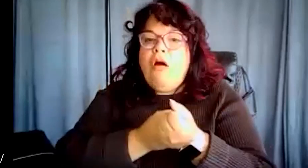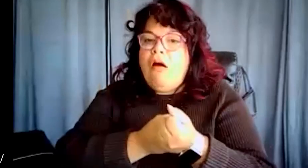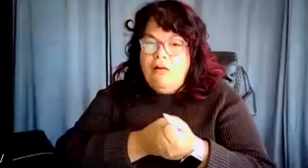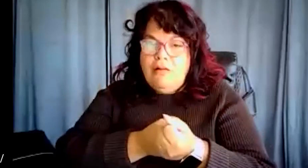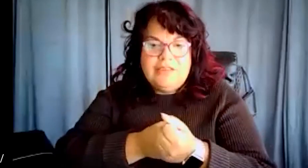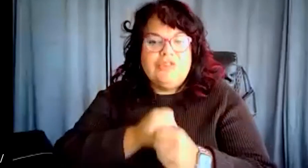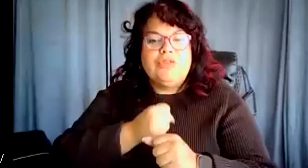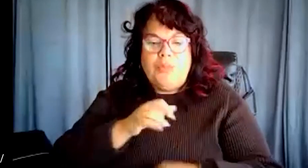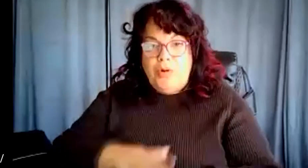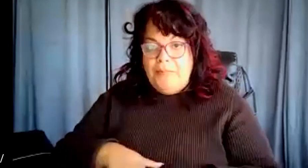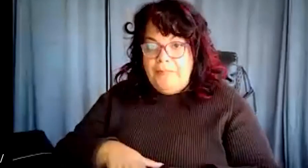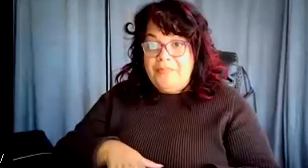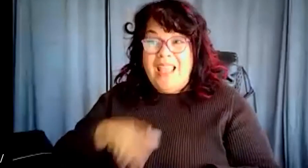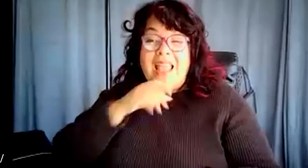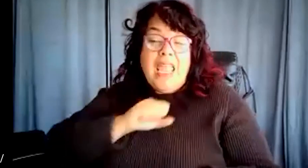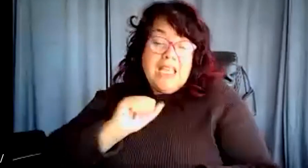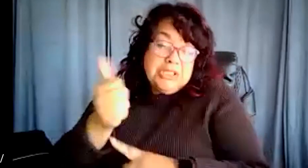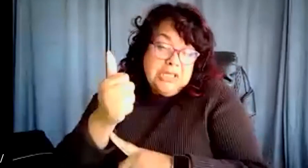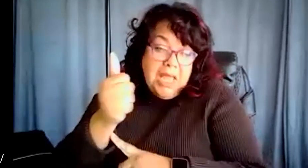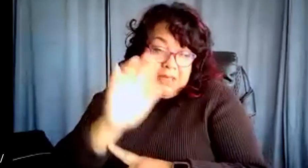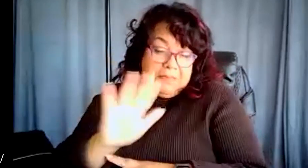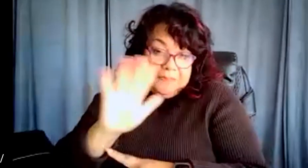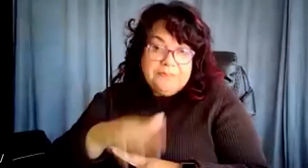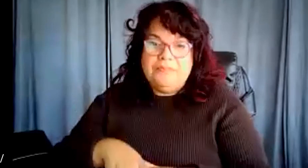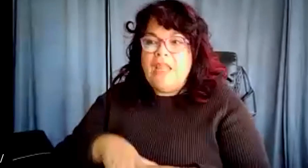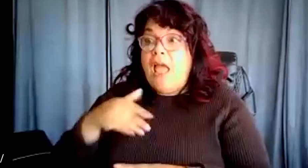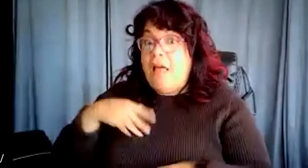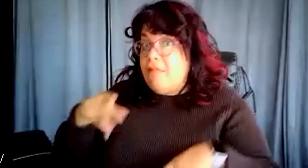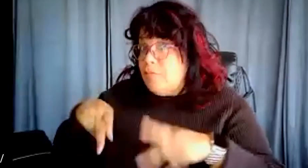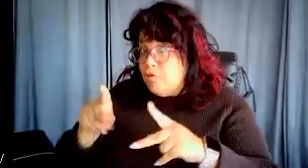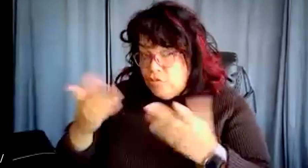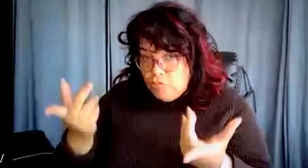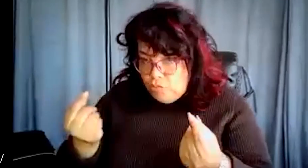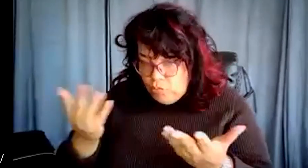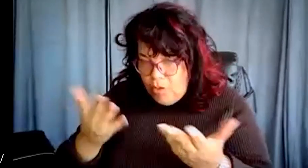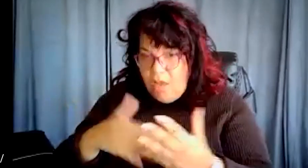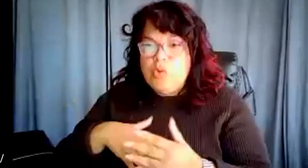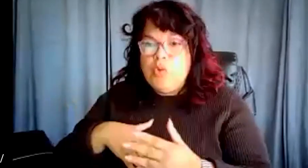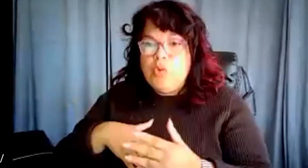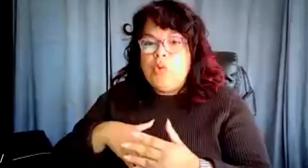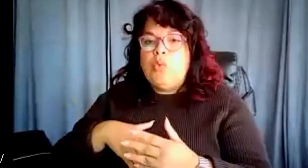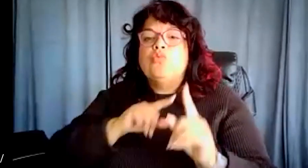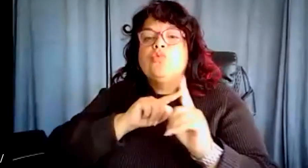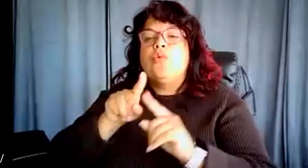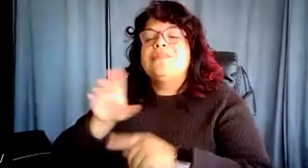And then, at the age of 10, I actually had the opportunity to appear on several episodes